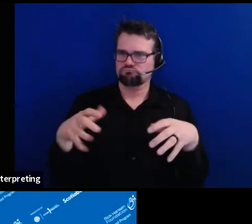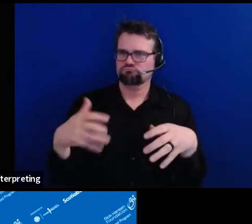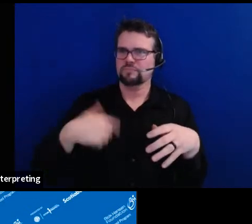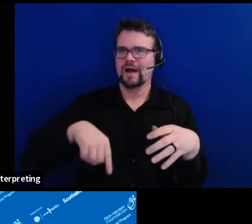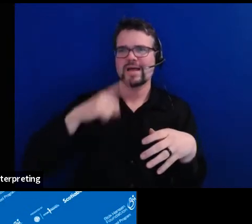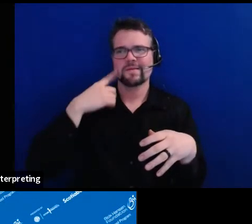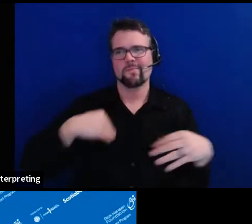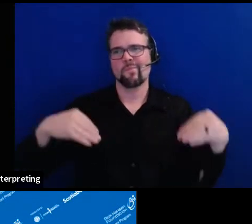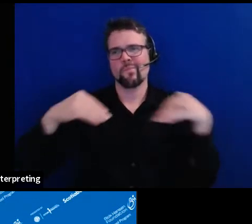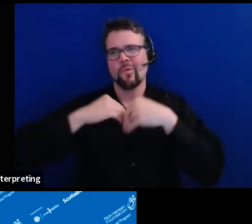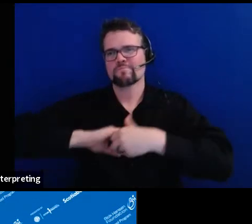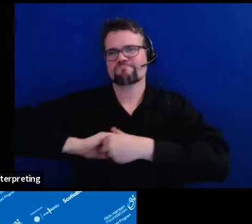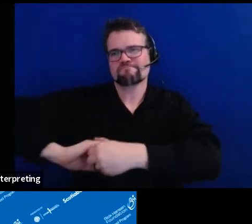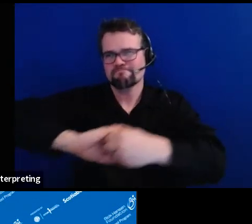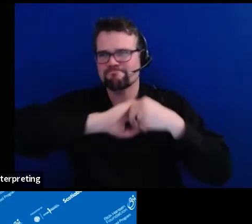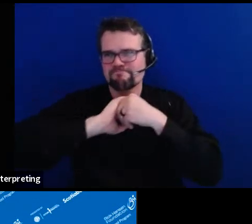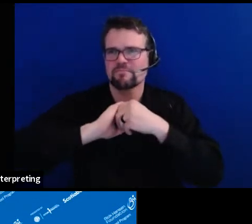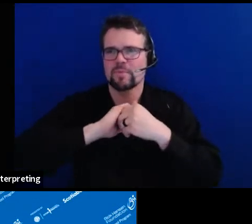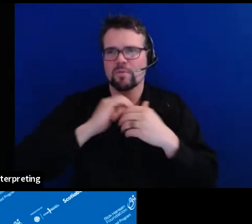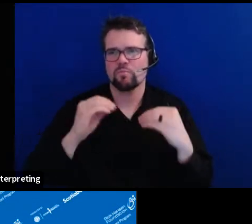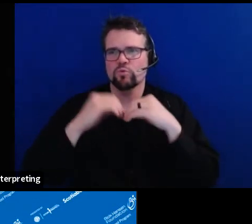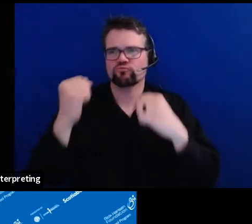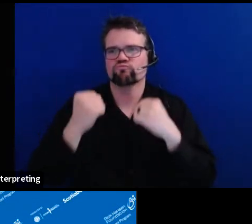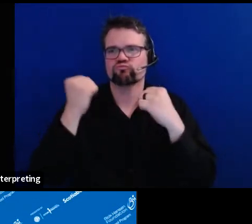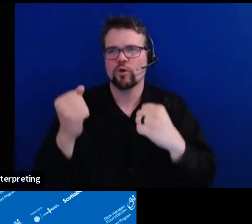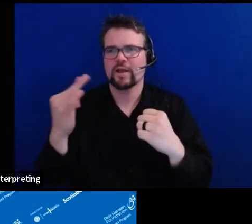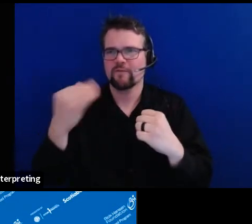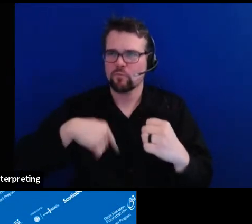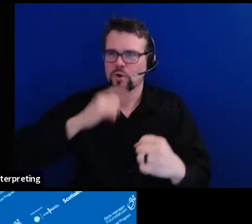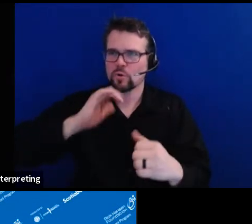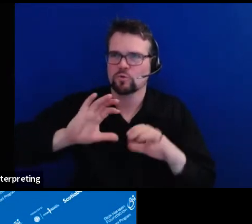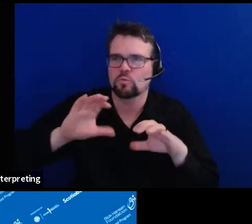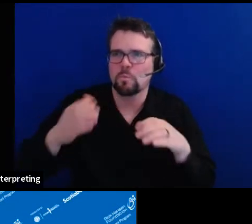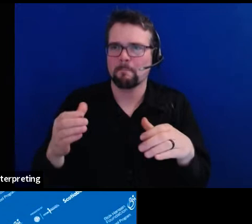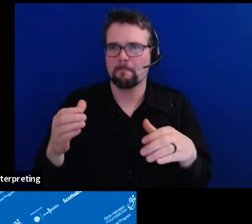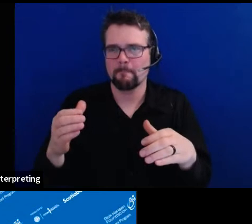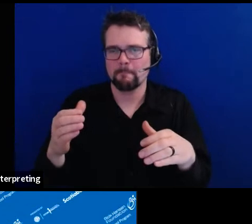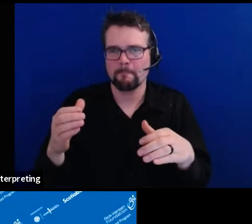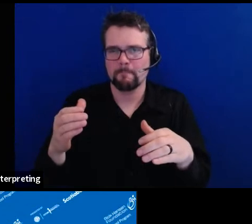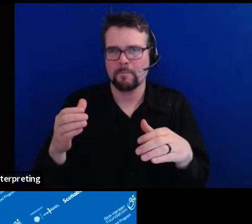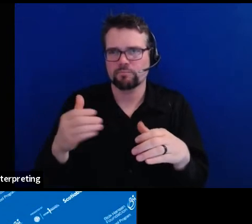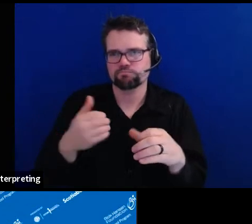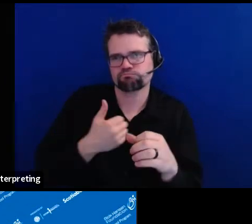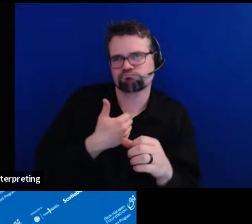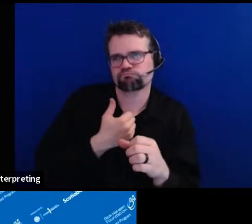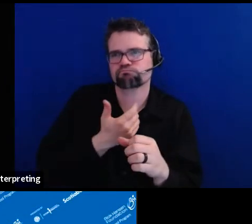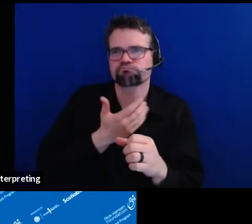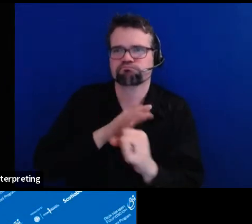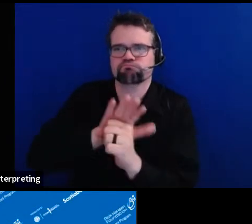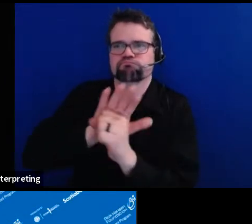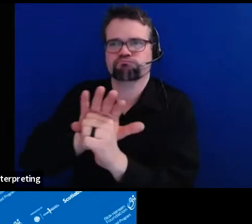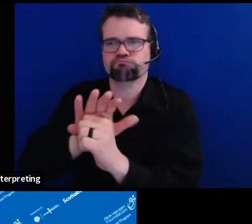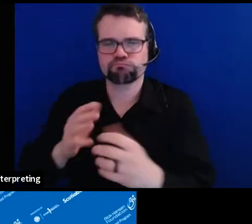A LOUDER VOICE TO BE ABLE TO ADVOCATE AS PEOPLE WITH DISABILITIES IN ORDER TO CHANGE POLICY.